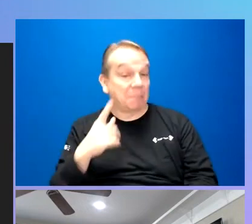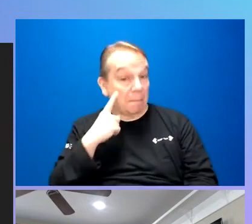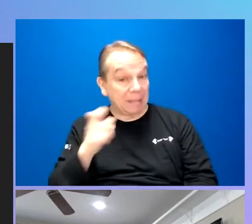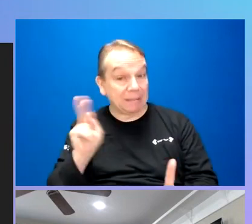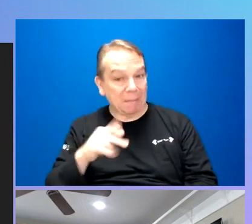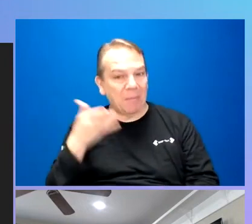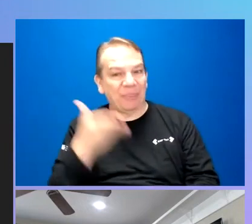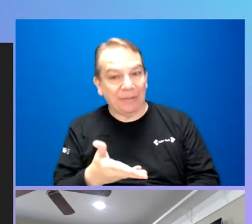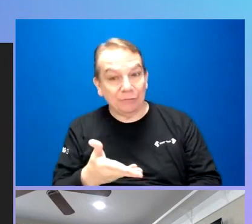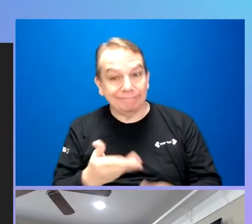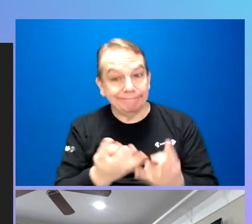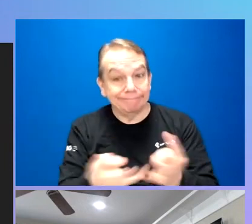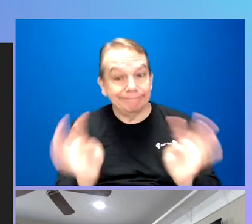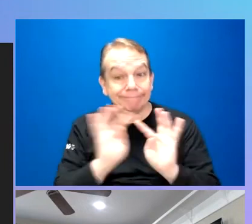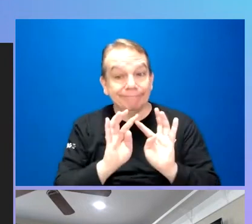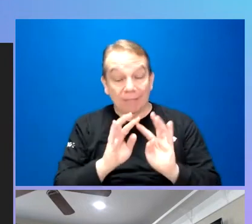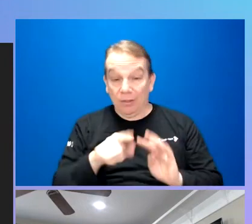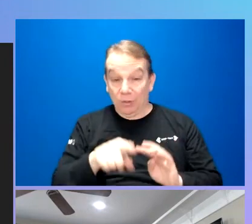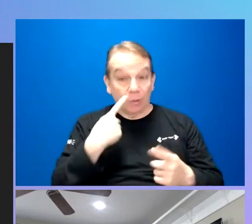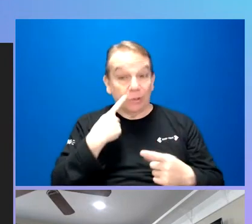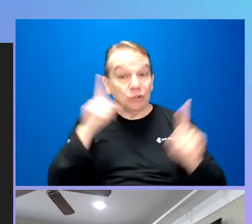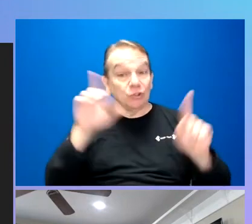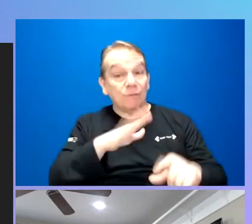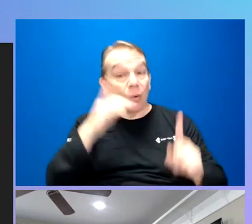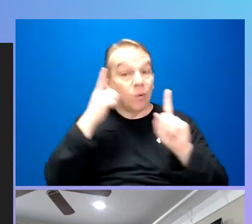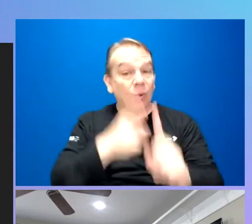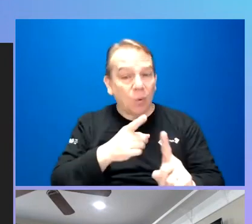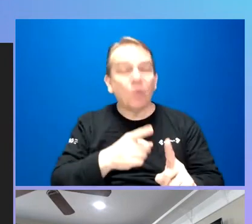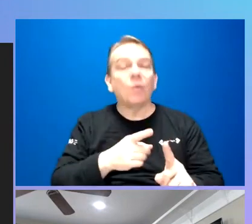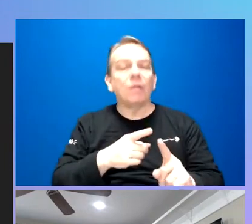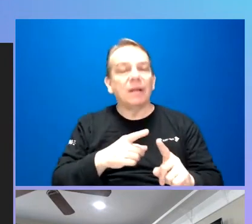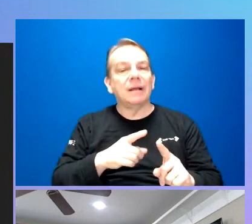your goal, your job is to get the message out. You're the